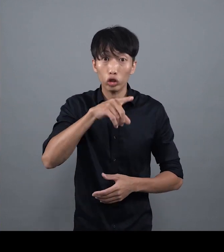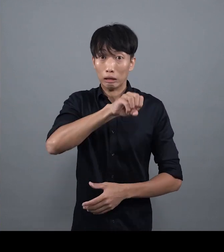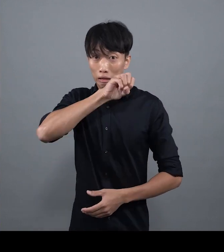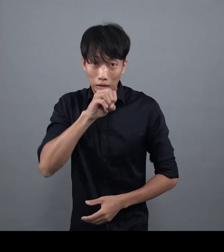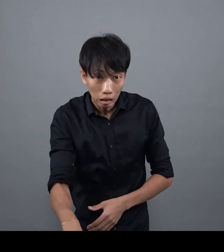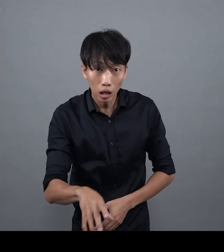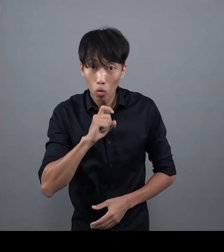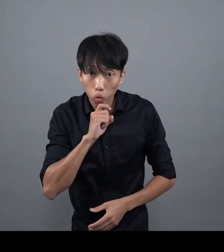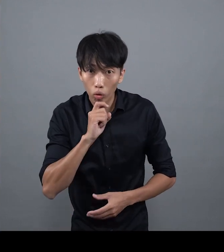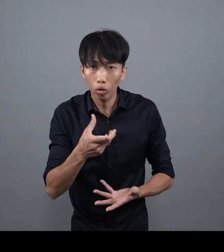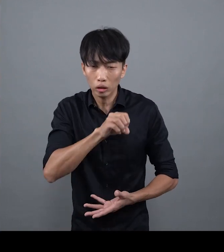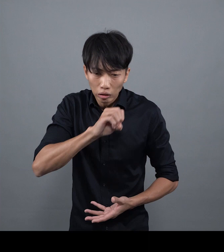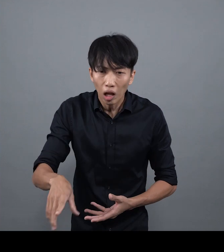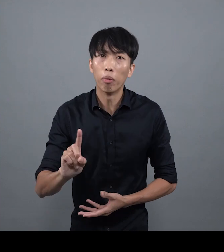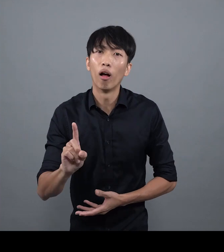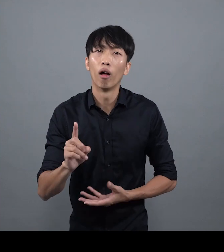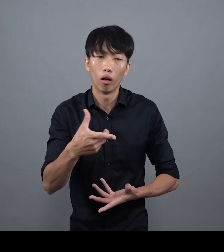the thing that you give up also shapes who you are